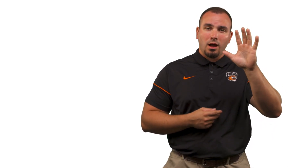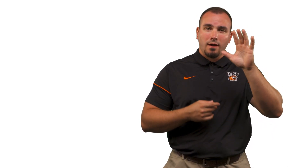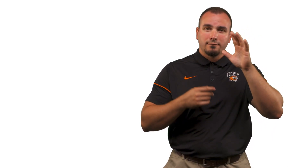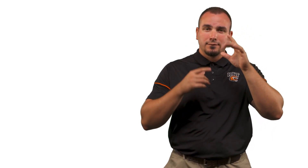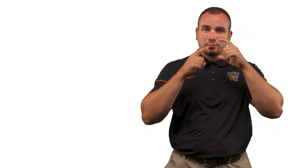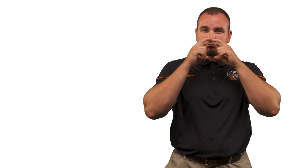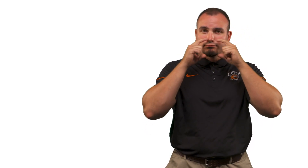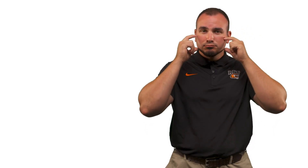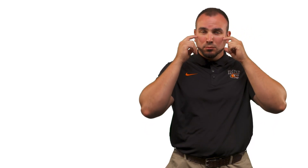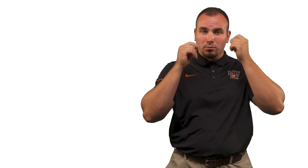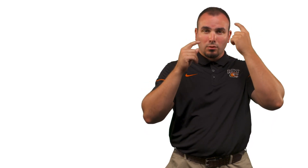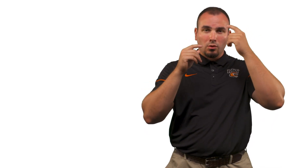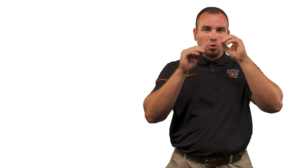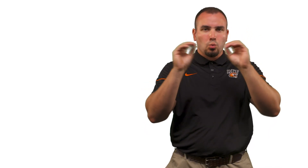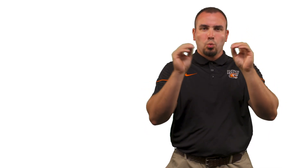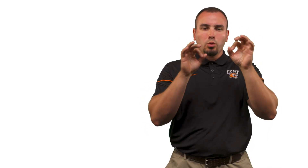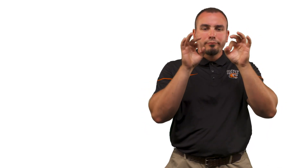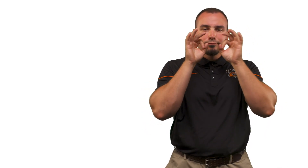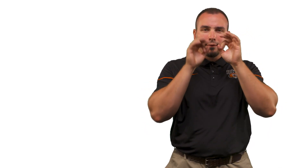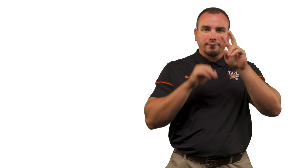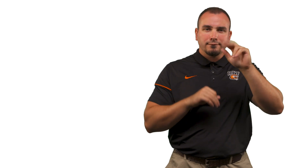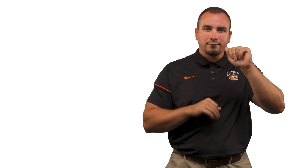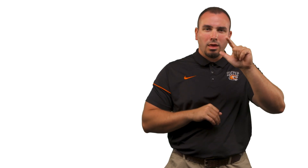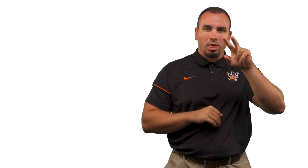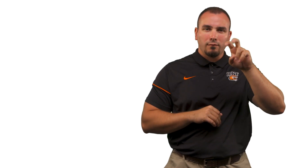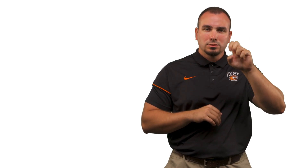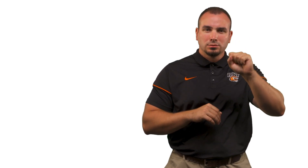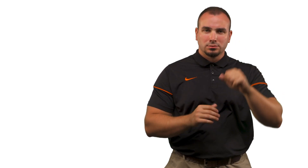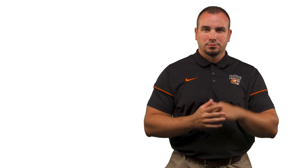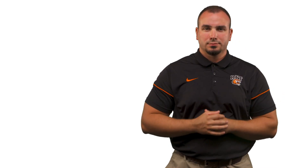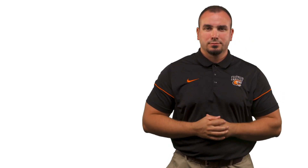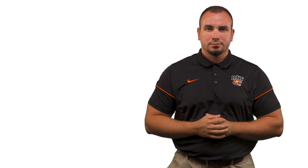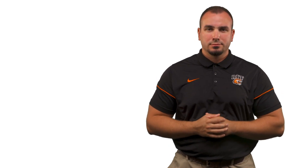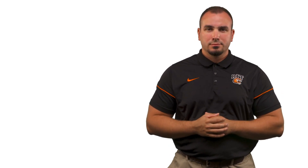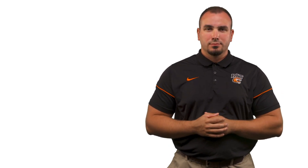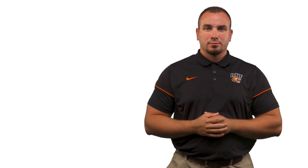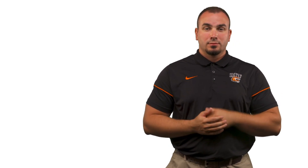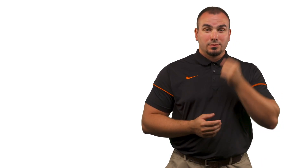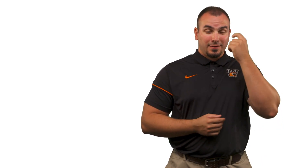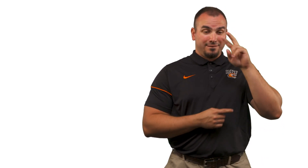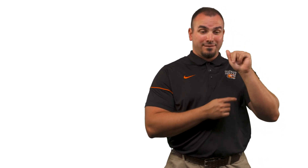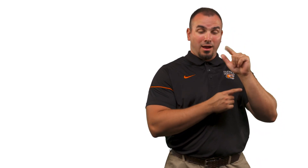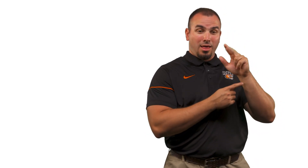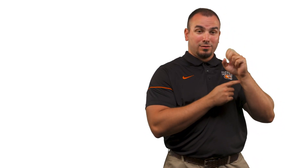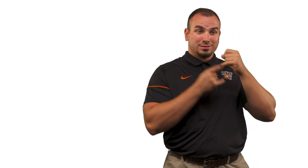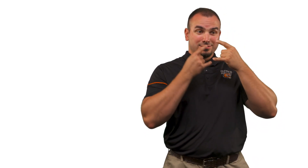N95 Respirators without a valve.